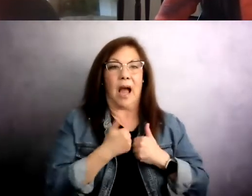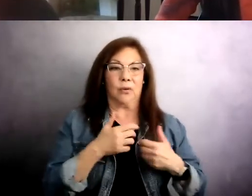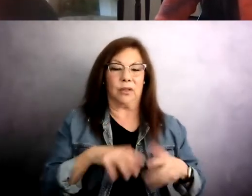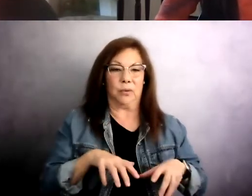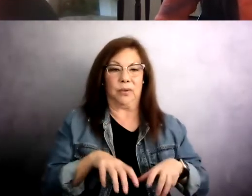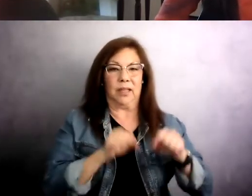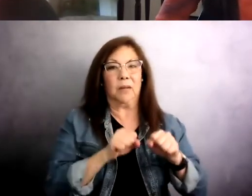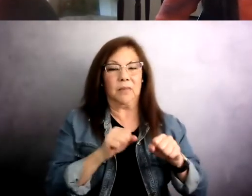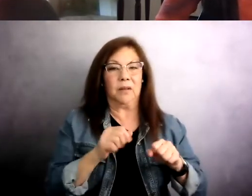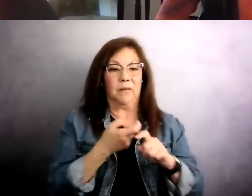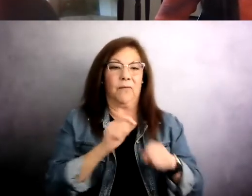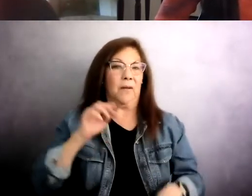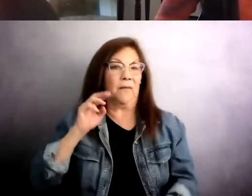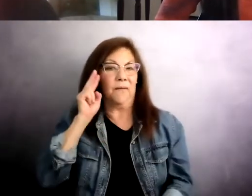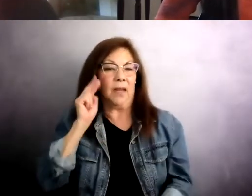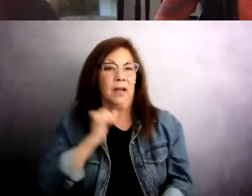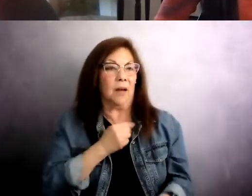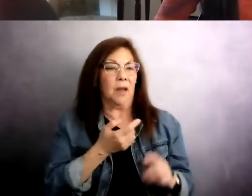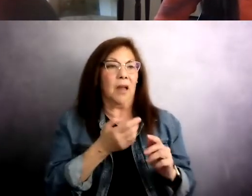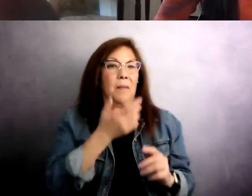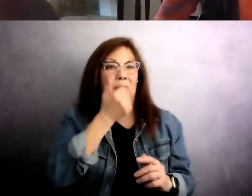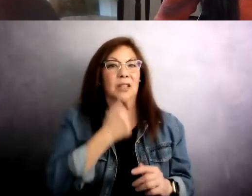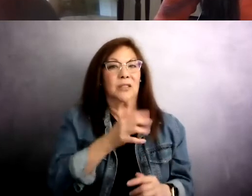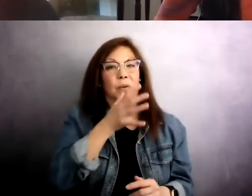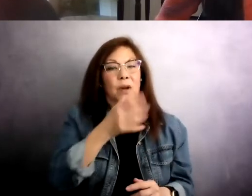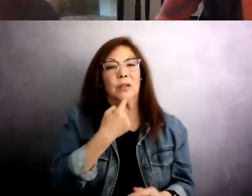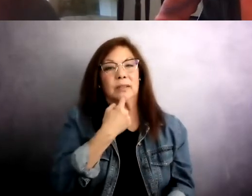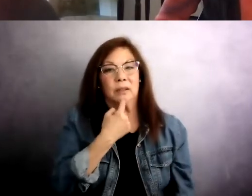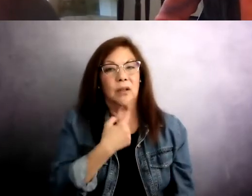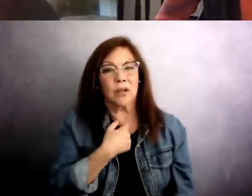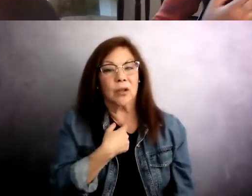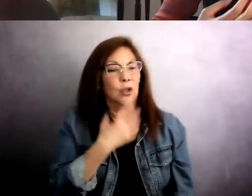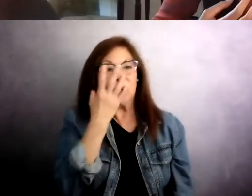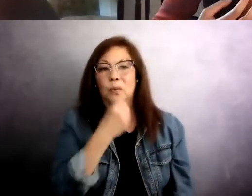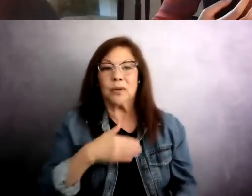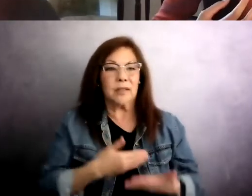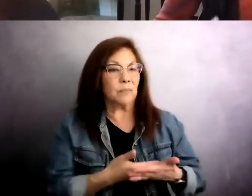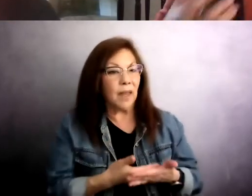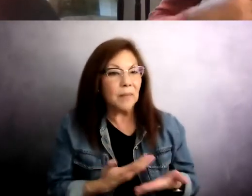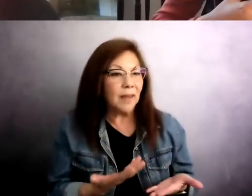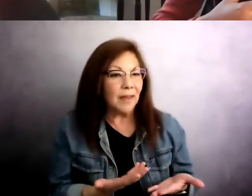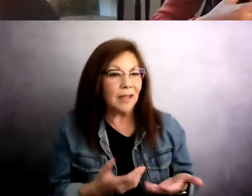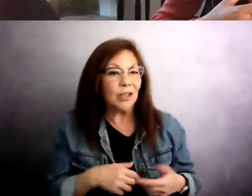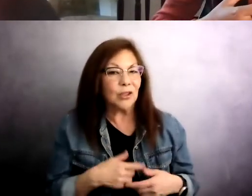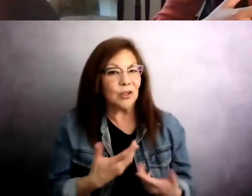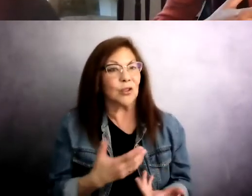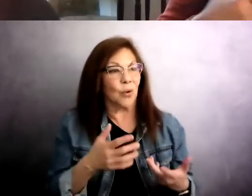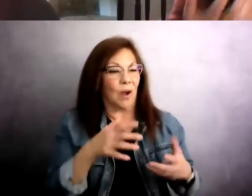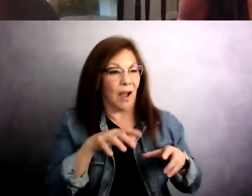I figured her mother those boots, you're the prettiest baby, to a degree. And there is